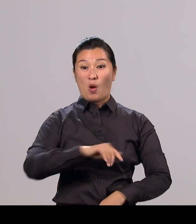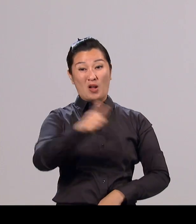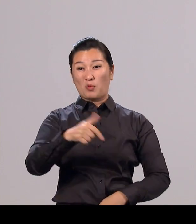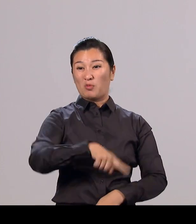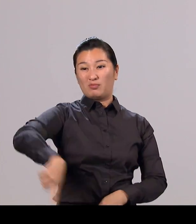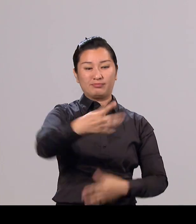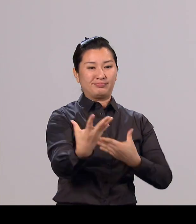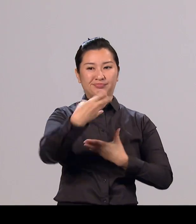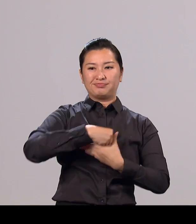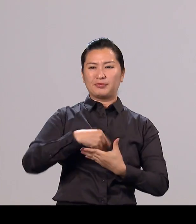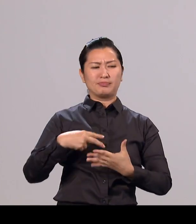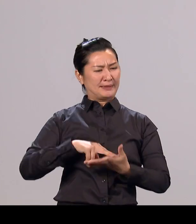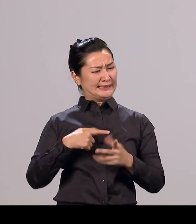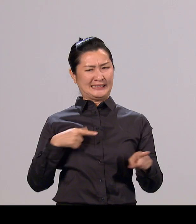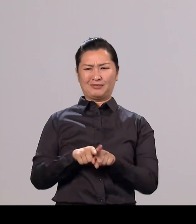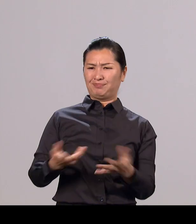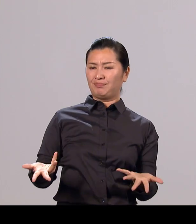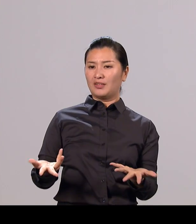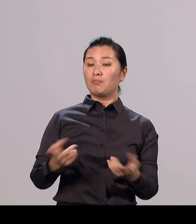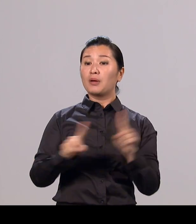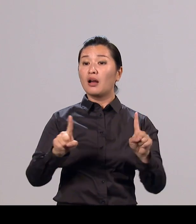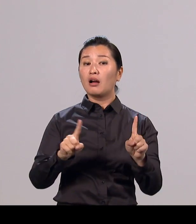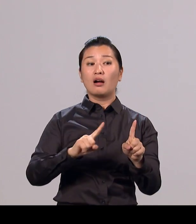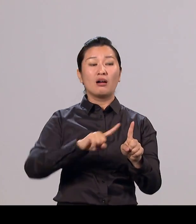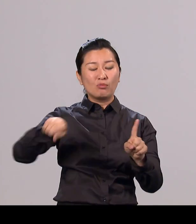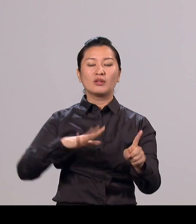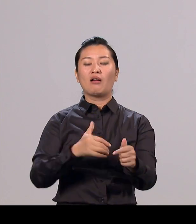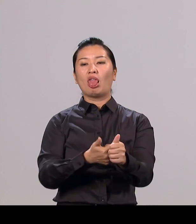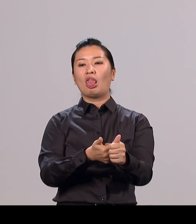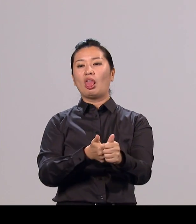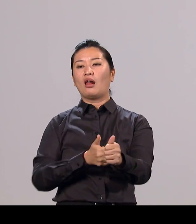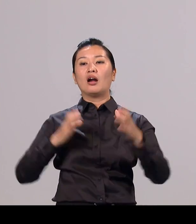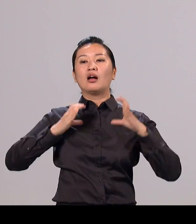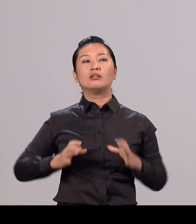But we will be left behind and our commuters will lose out and our economy will suffer.